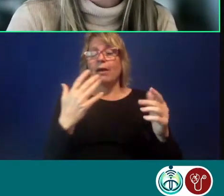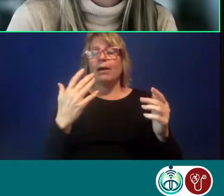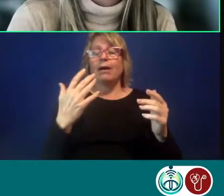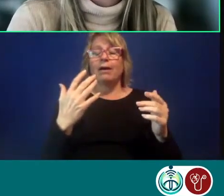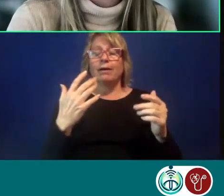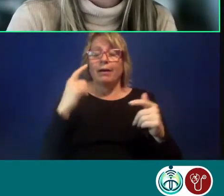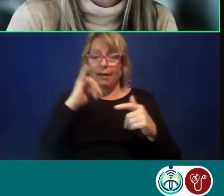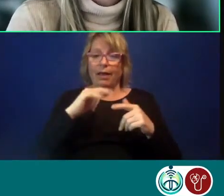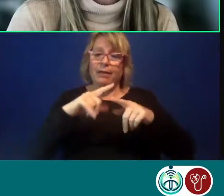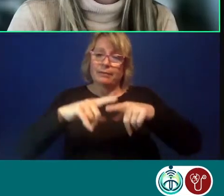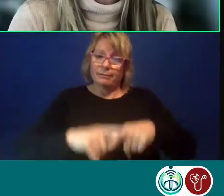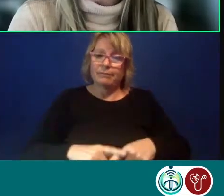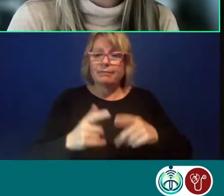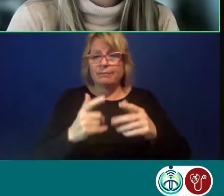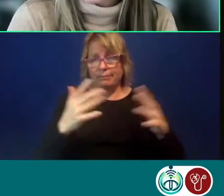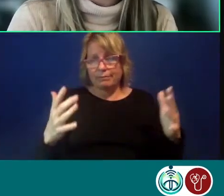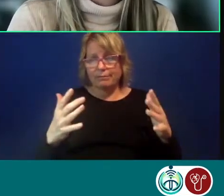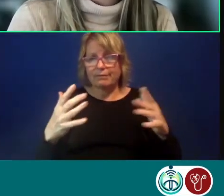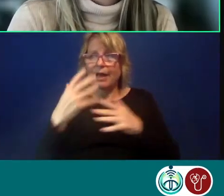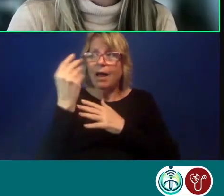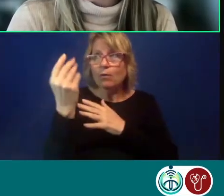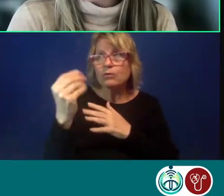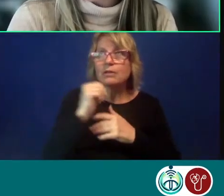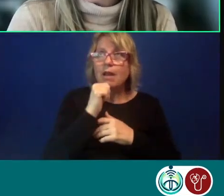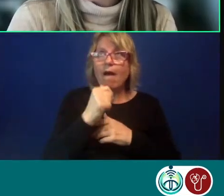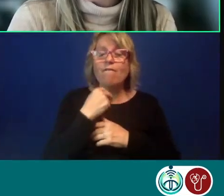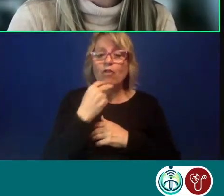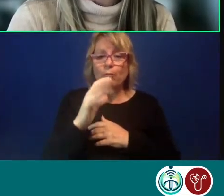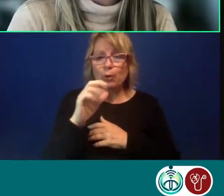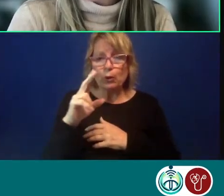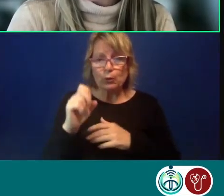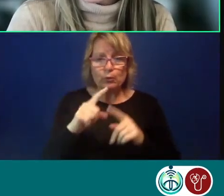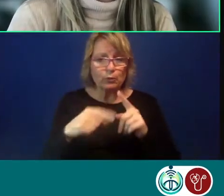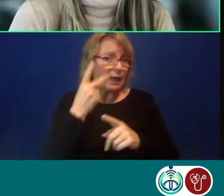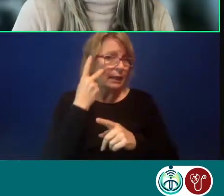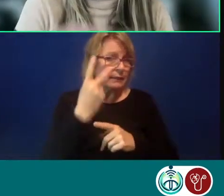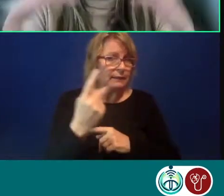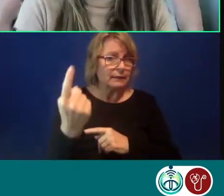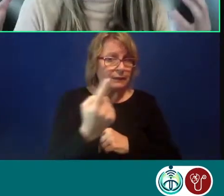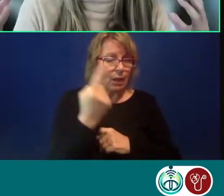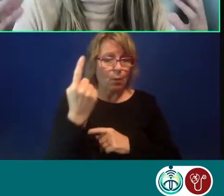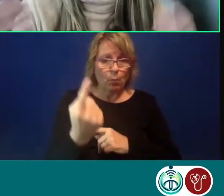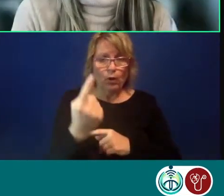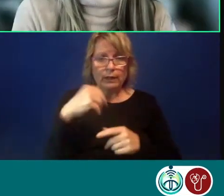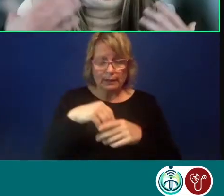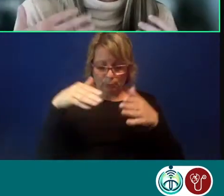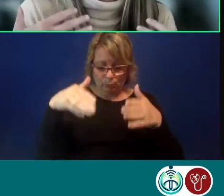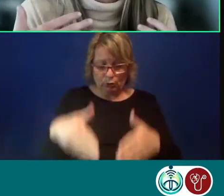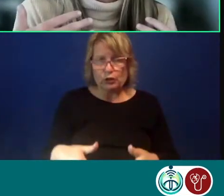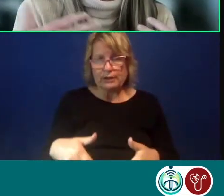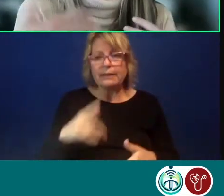on a lot of external, non-verbal cues when I see somebody actually in person, which tells me the